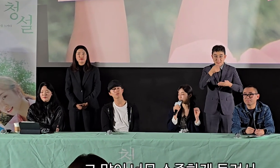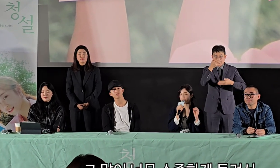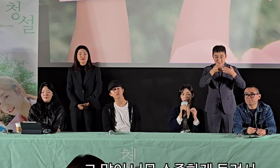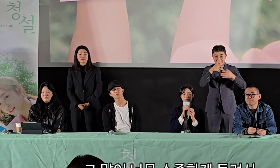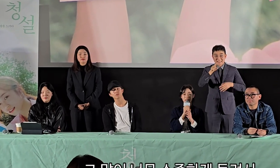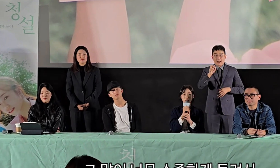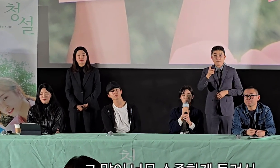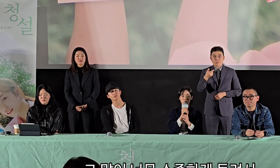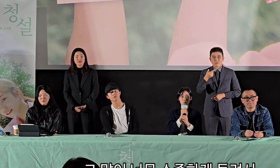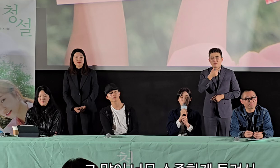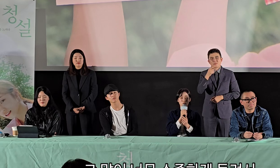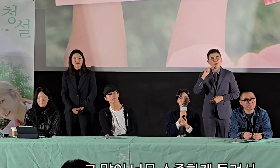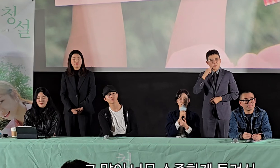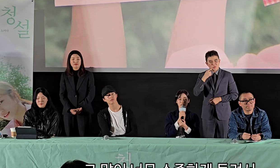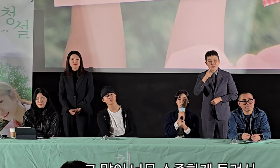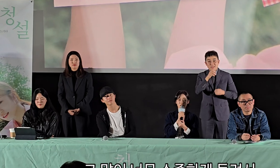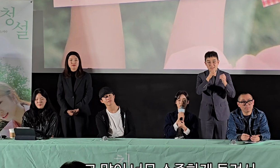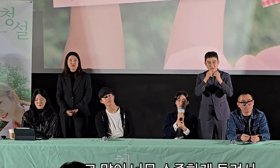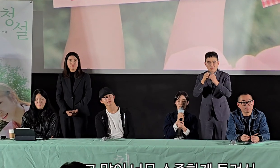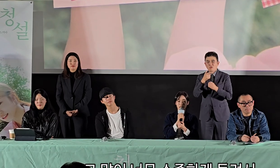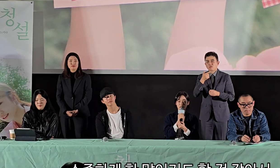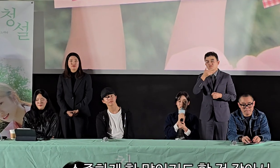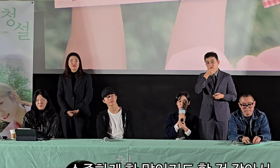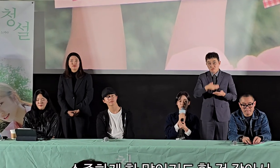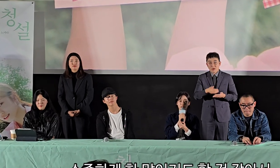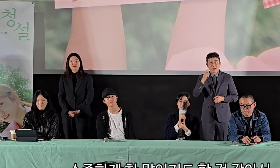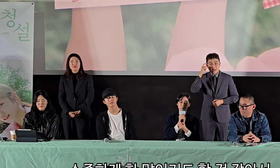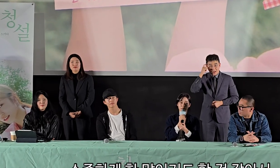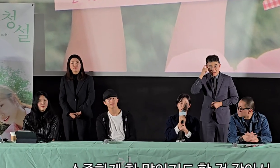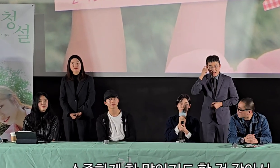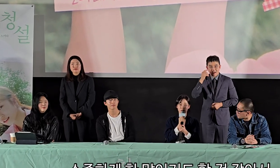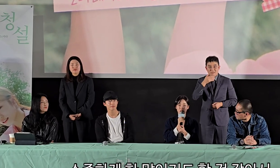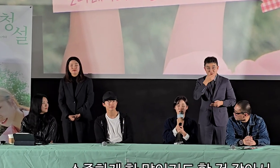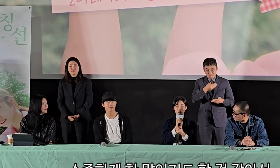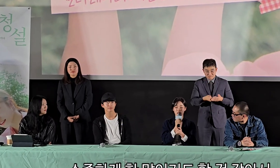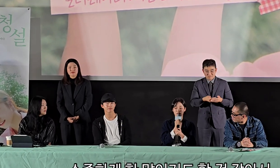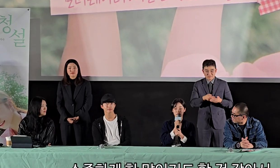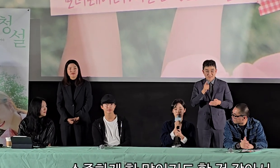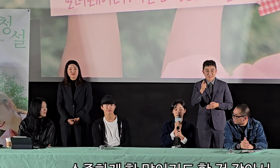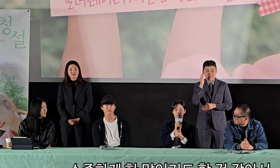so I think those words are the most memorable.